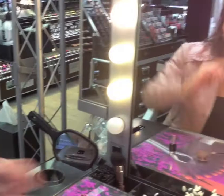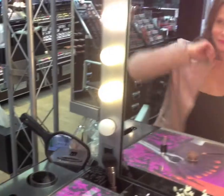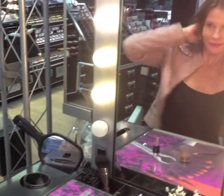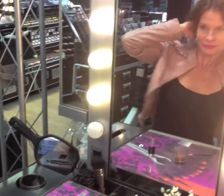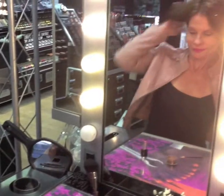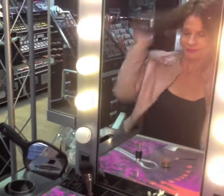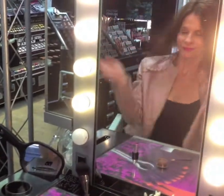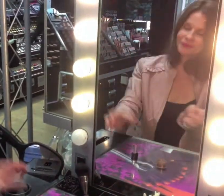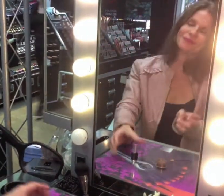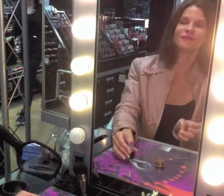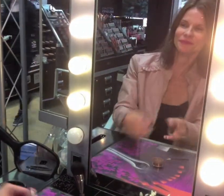Beauty